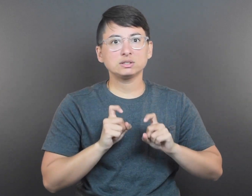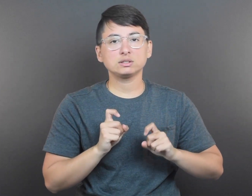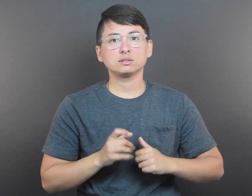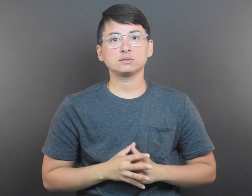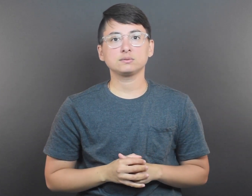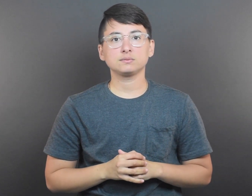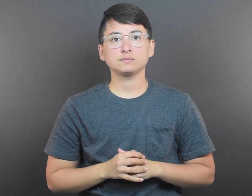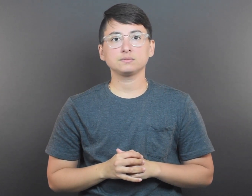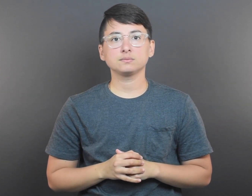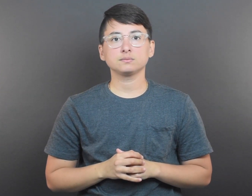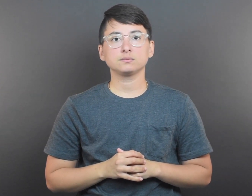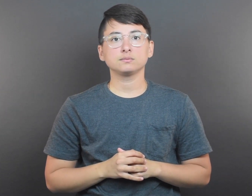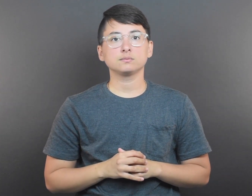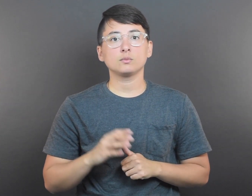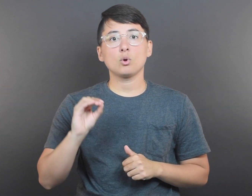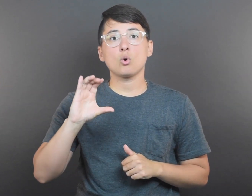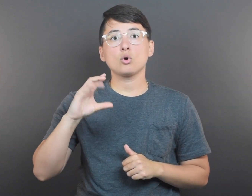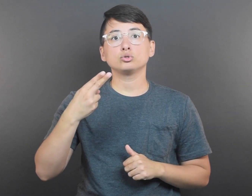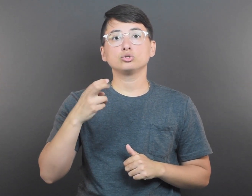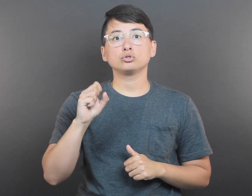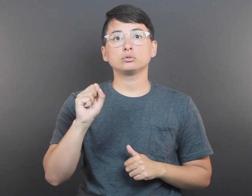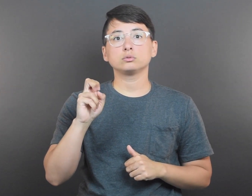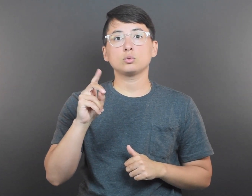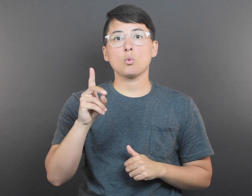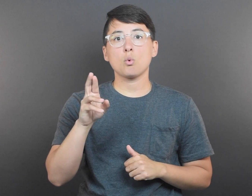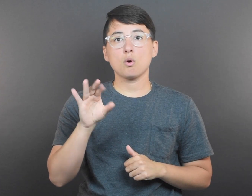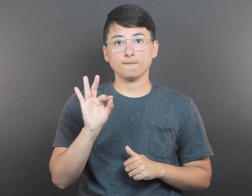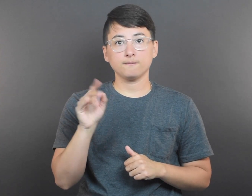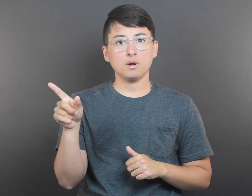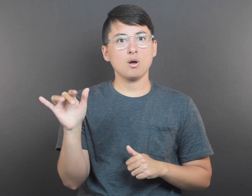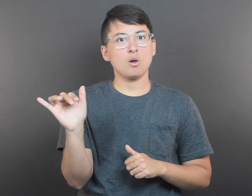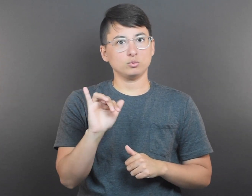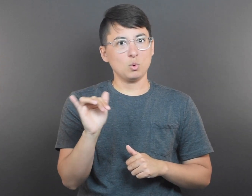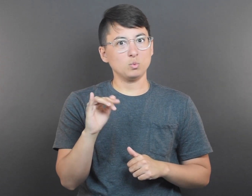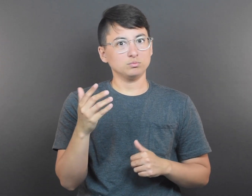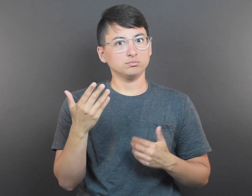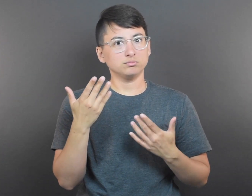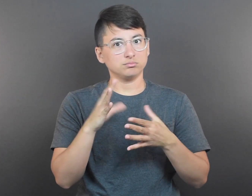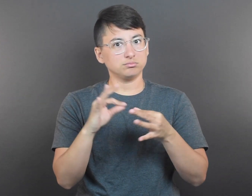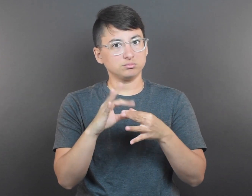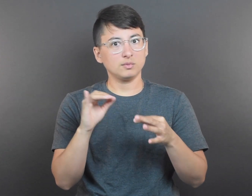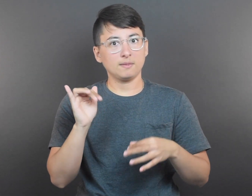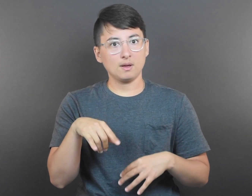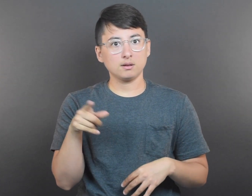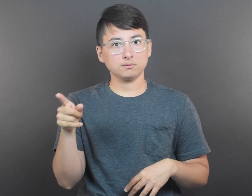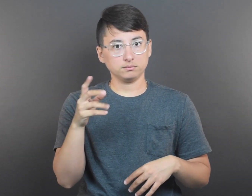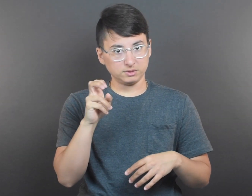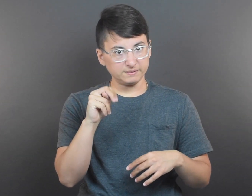“They even gave out their own phone numbers so people in the community could call them